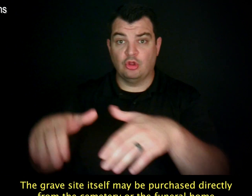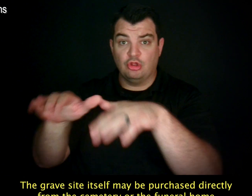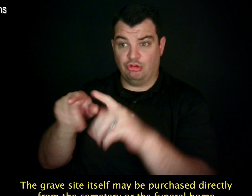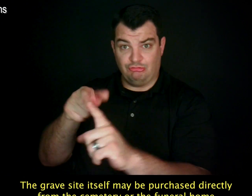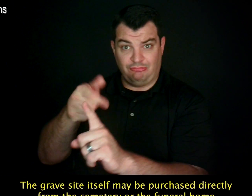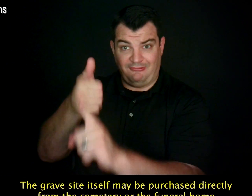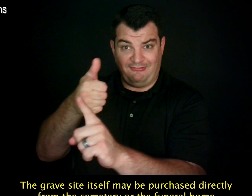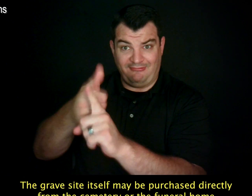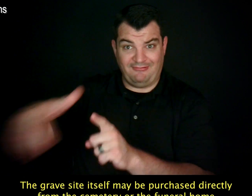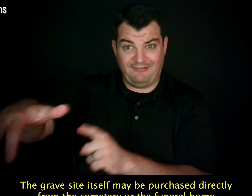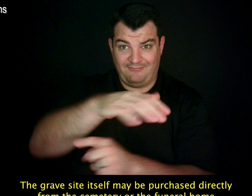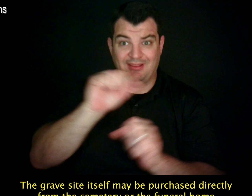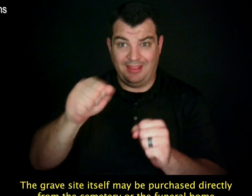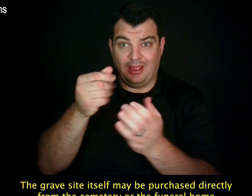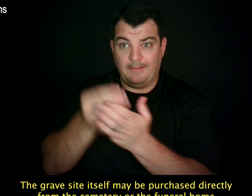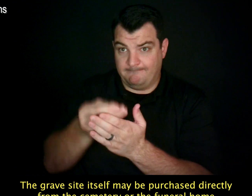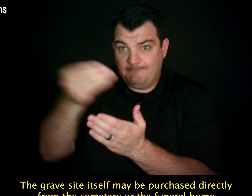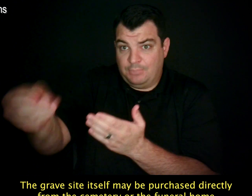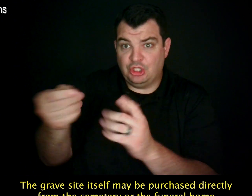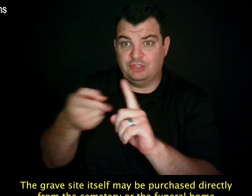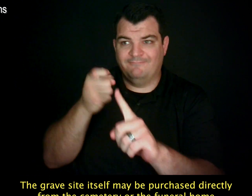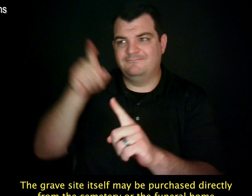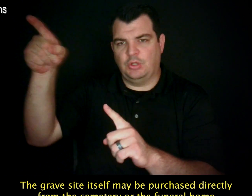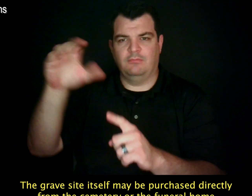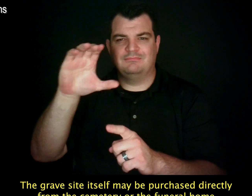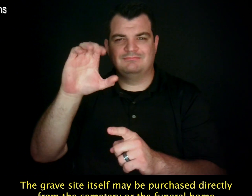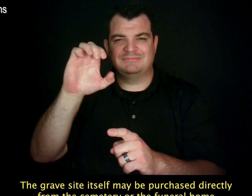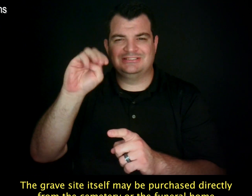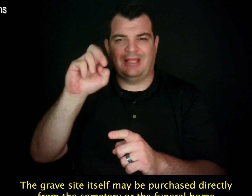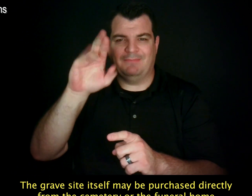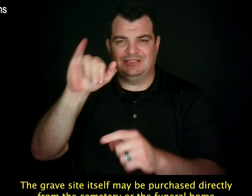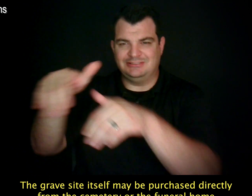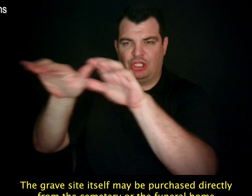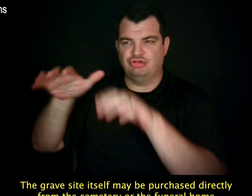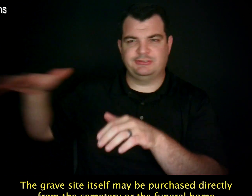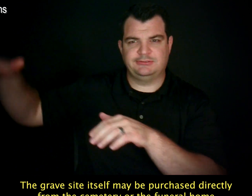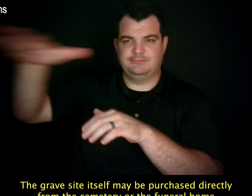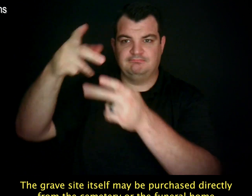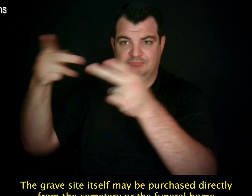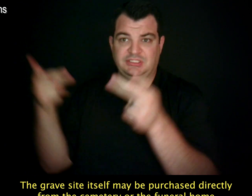The grave site itself may be purchased directly from the cemetery or the funeral home